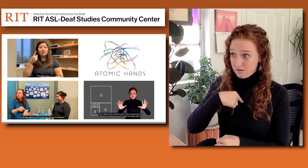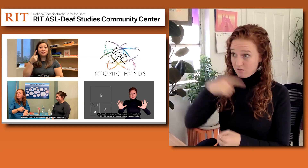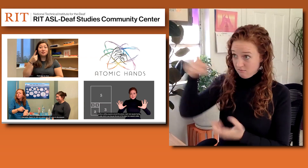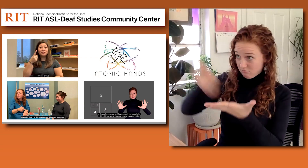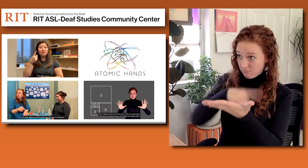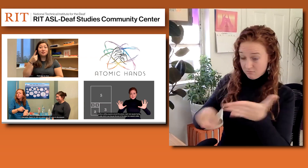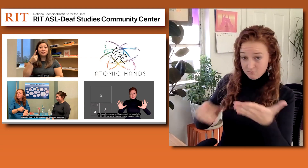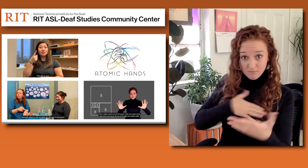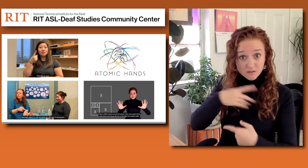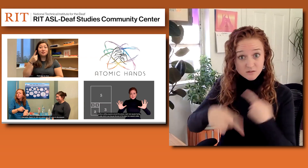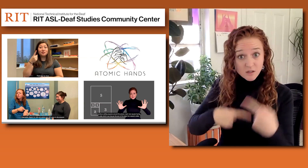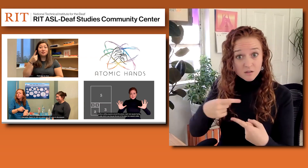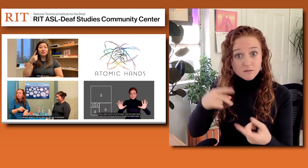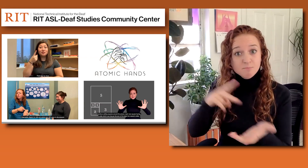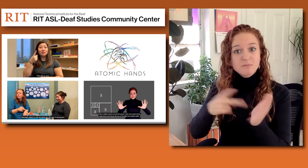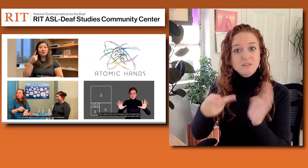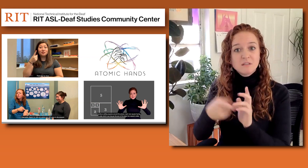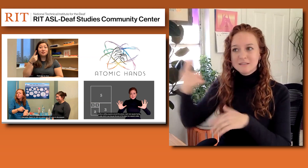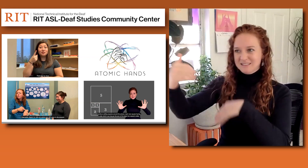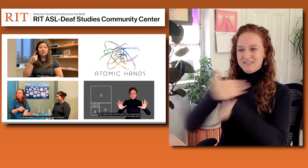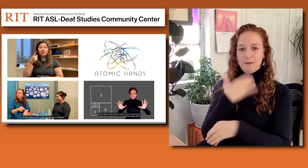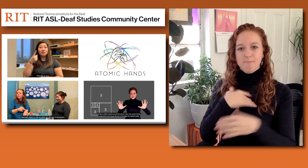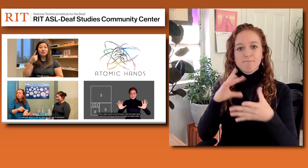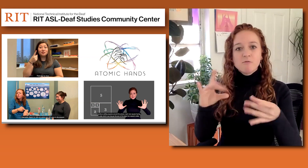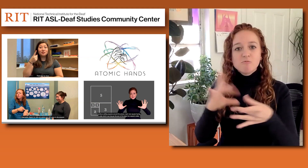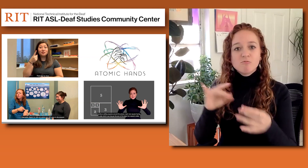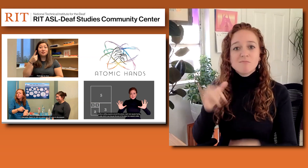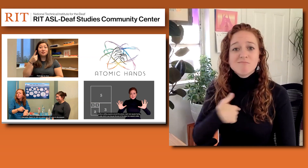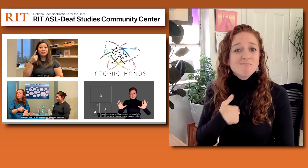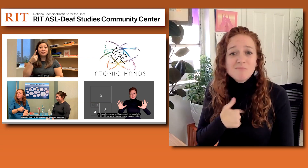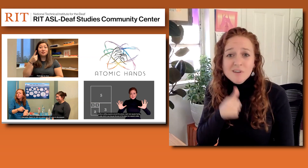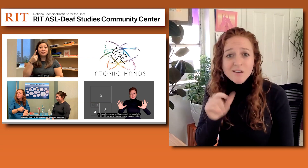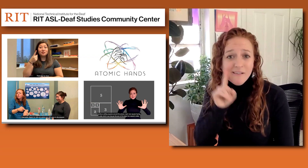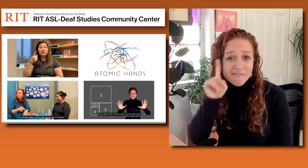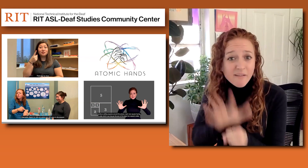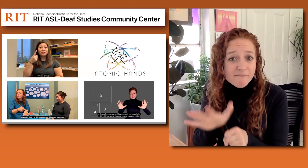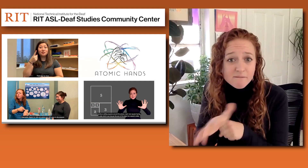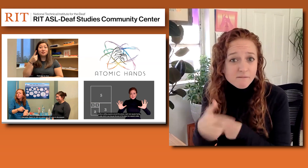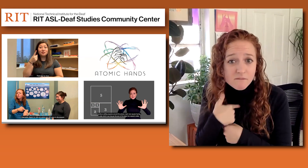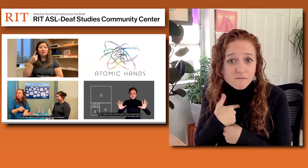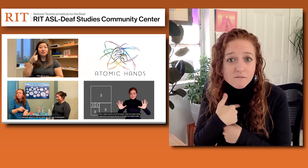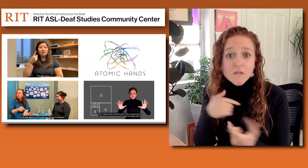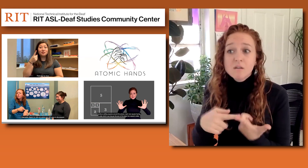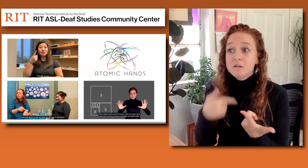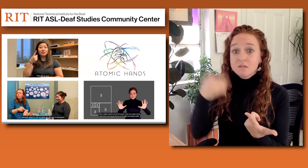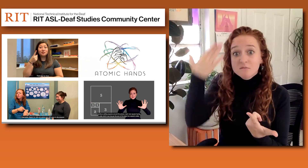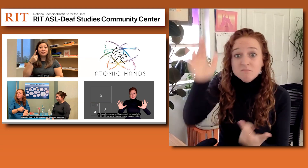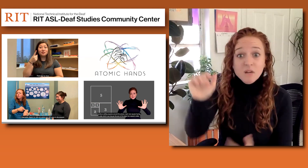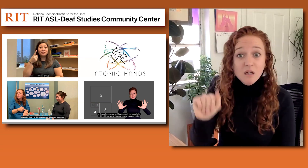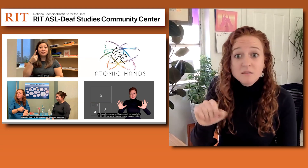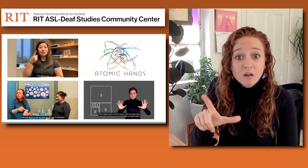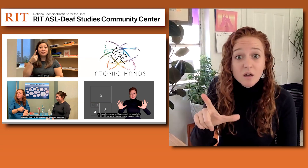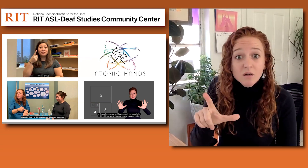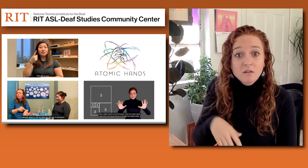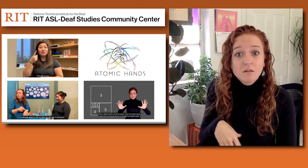And to have somebody say, "This sign isn't right," you're criticizing this, it's possibly telling us I'm not deaf enough